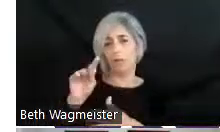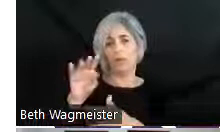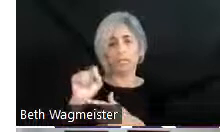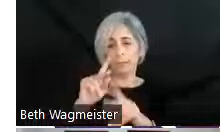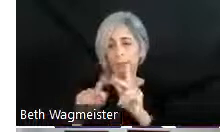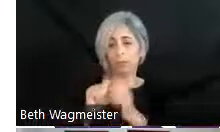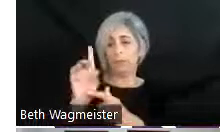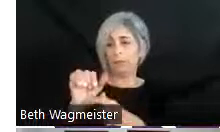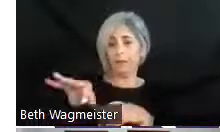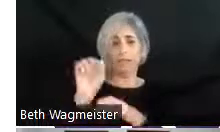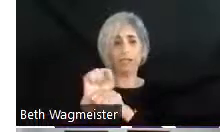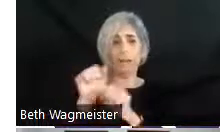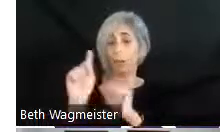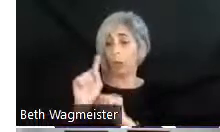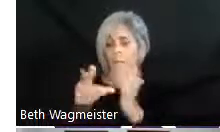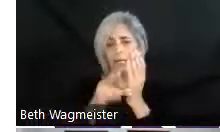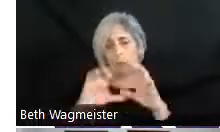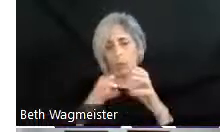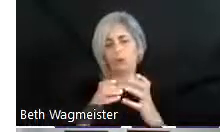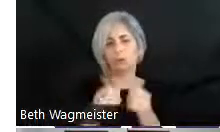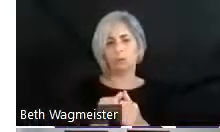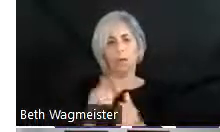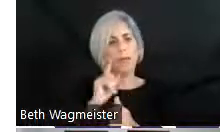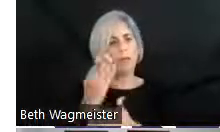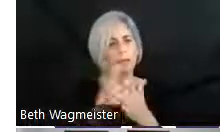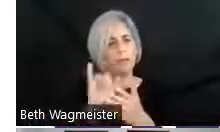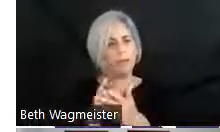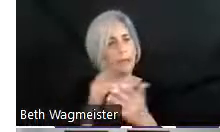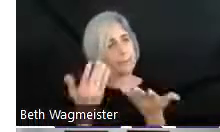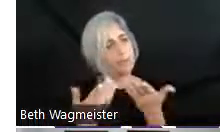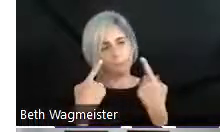jobs in the tech world. So I think something like that may work.